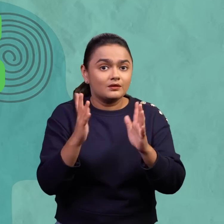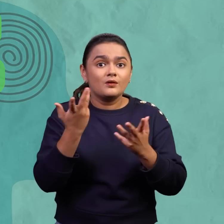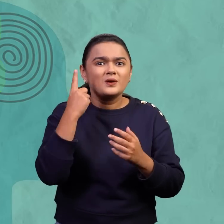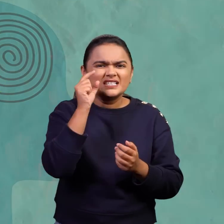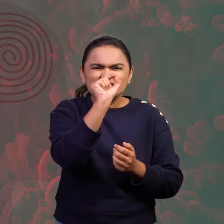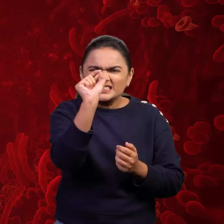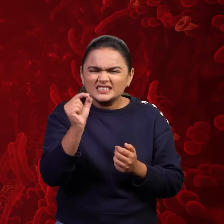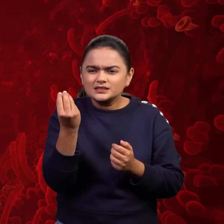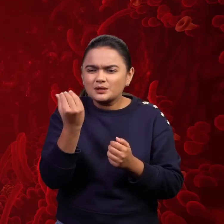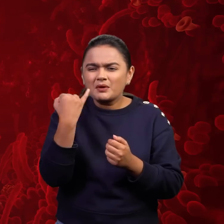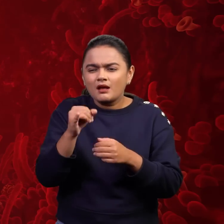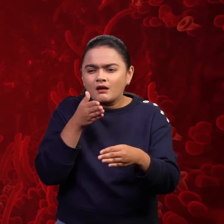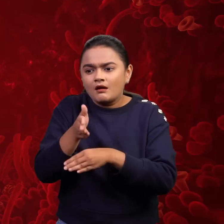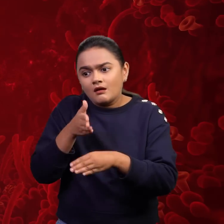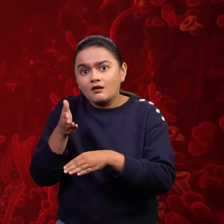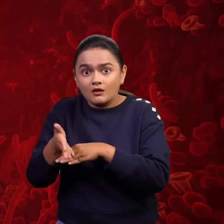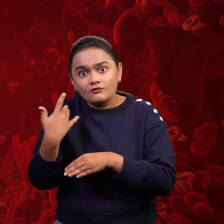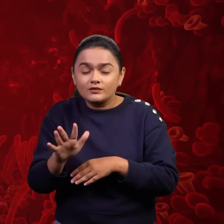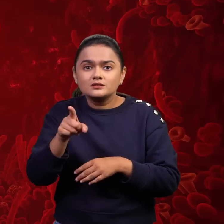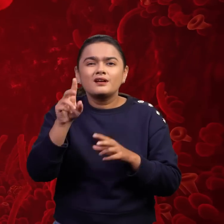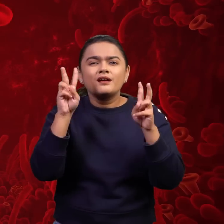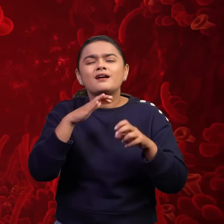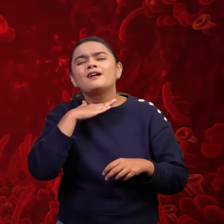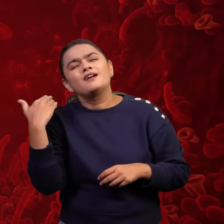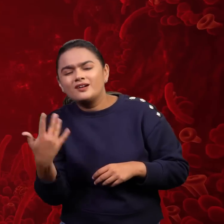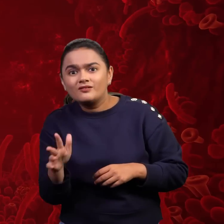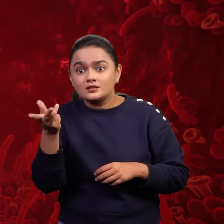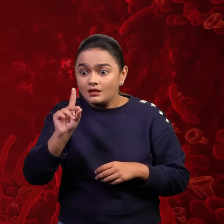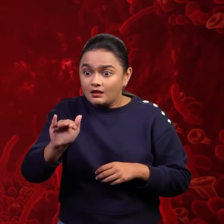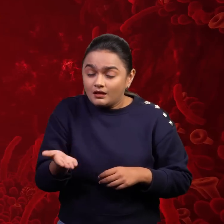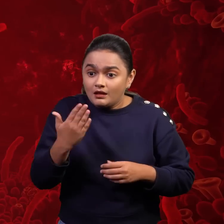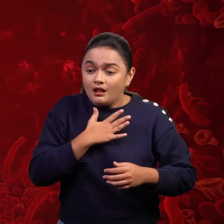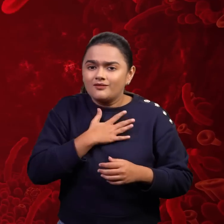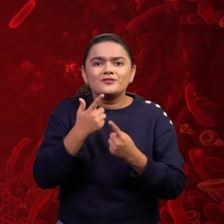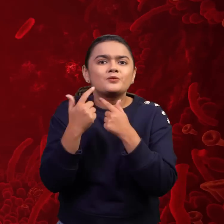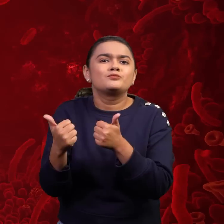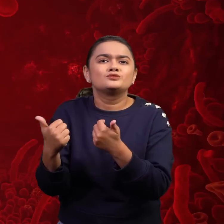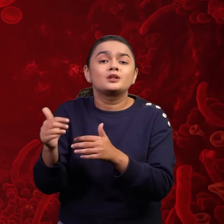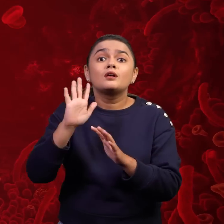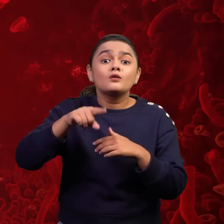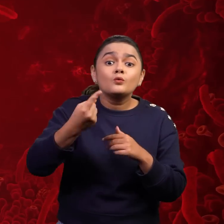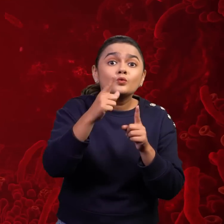Because the cells damaged by diabetes cannot be repaired. But we can always keep in mind that